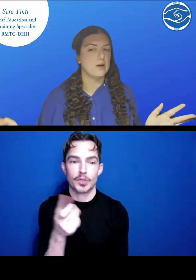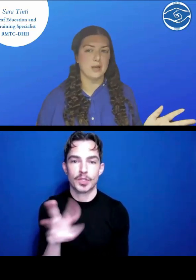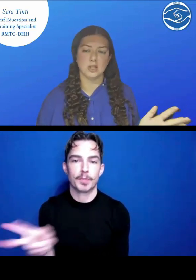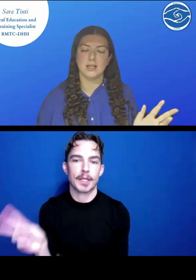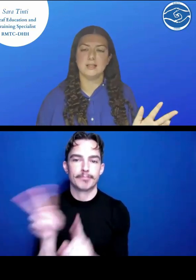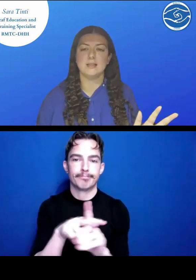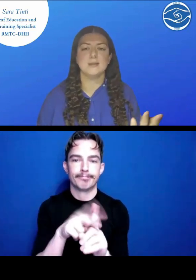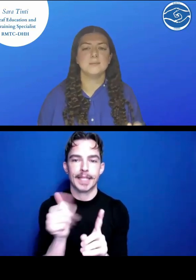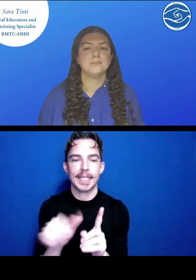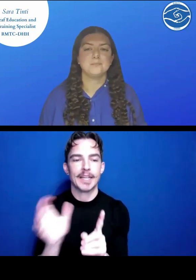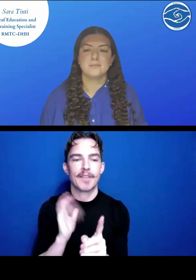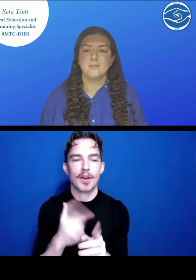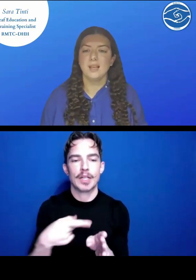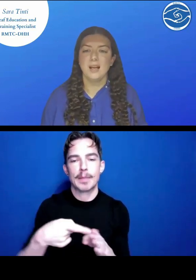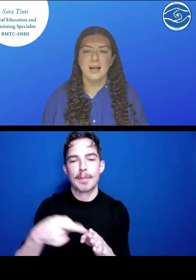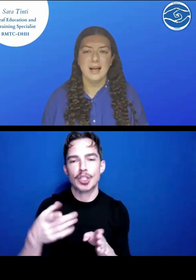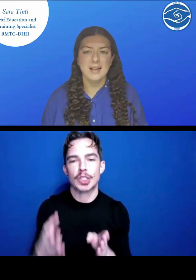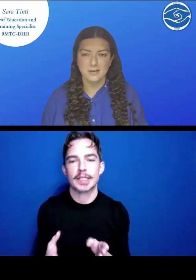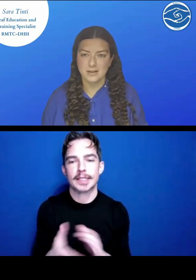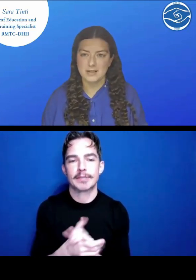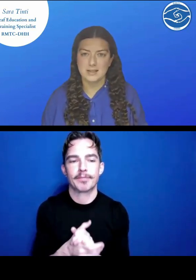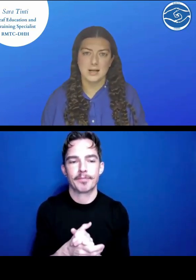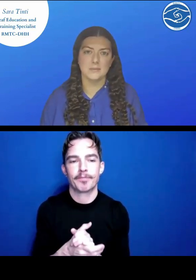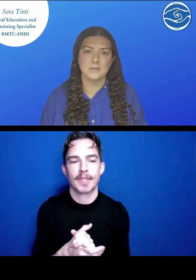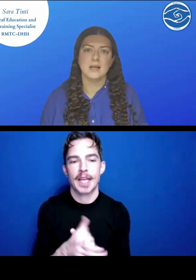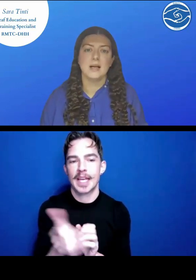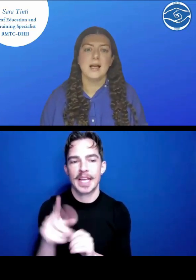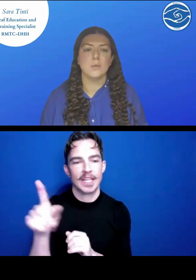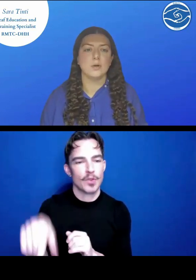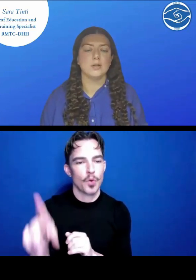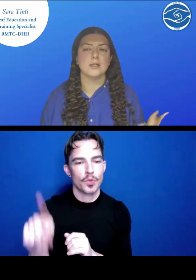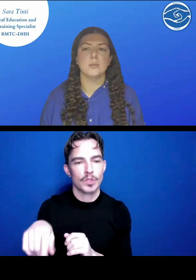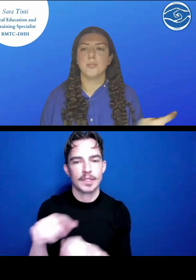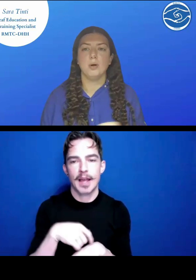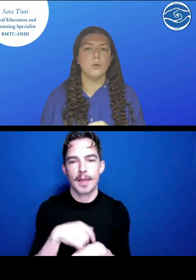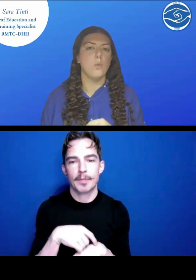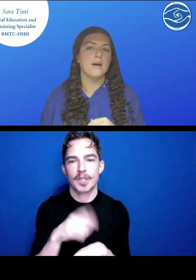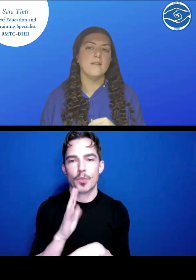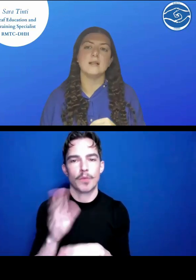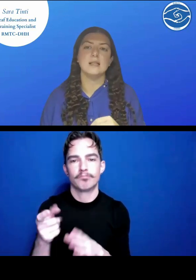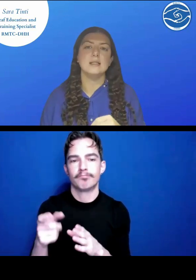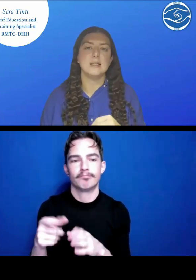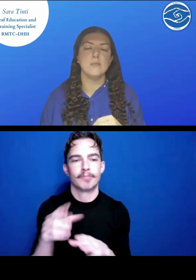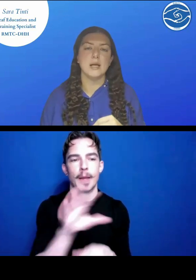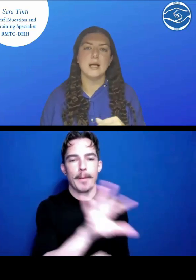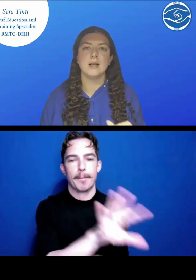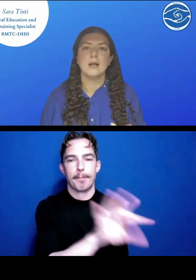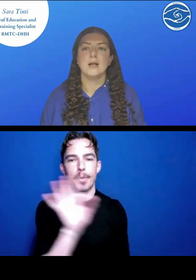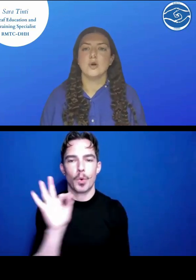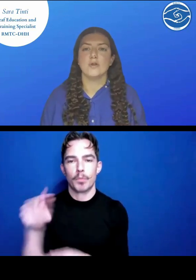of our specialists at any of these times and it will just pull one of us into the meeting. So,